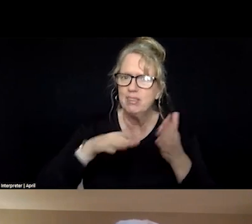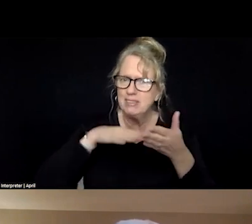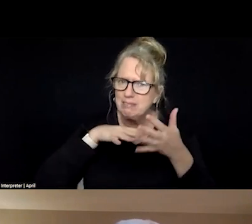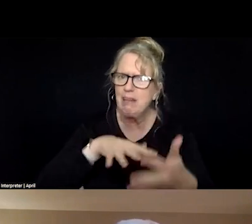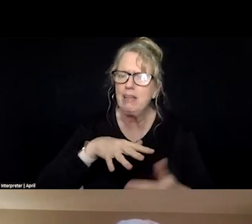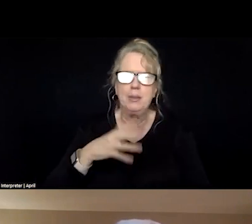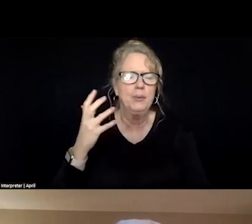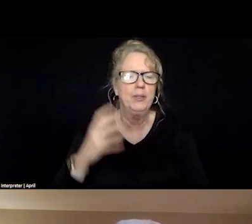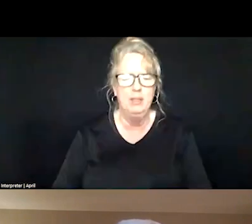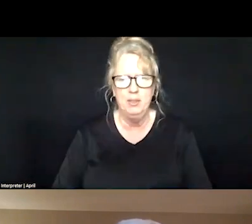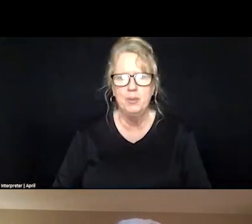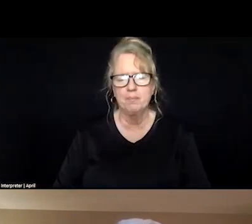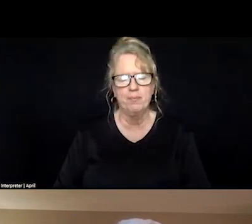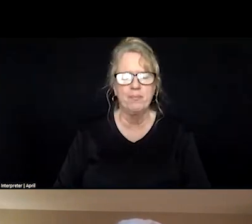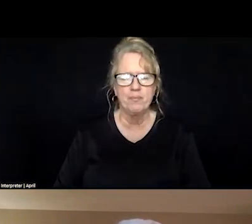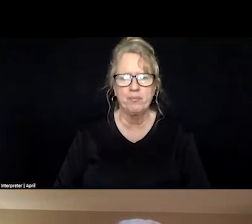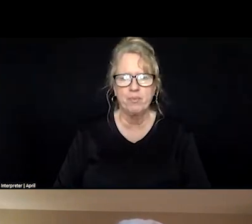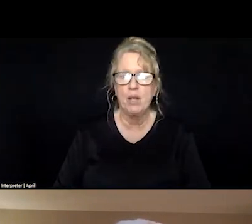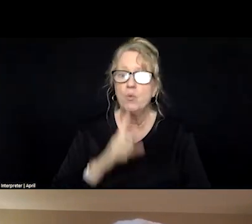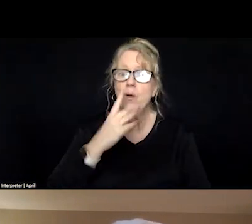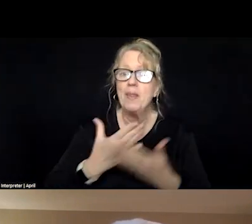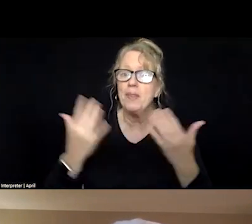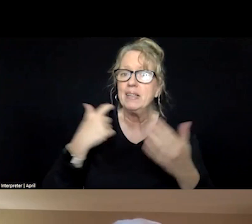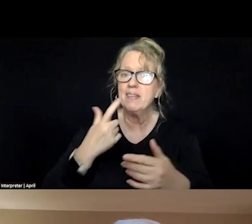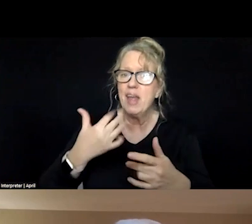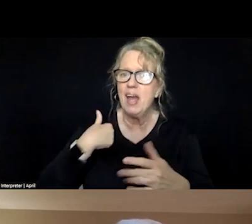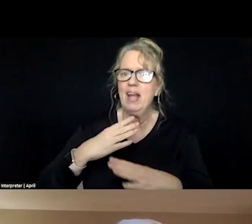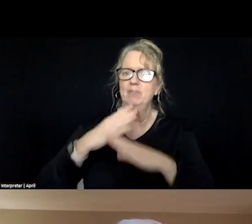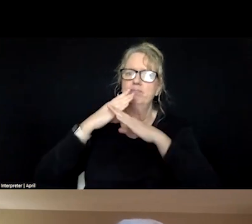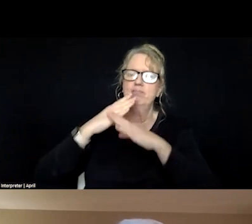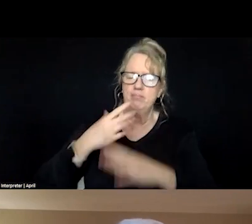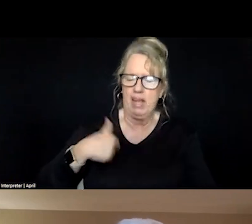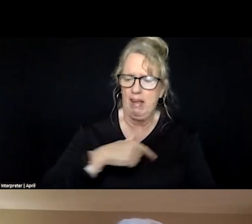ONE OF THE THINGS THAT HAS HELD US BACK A LITTLE BIT IS A ABSENCE